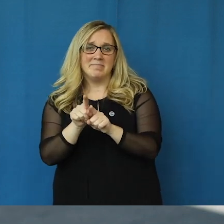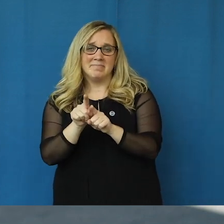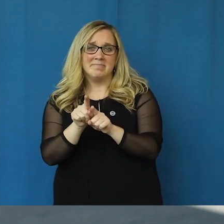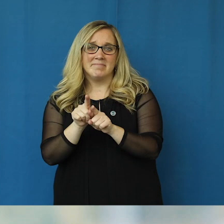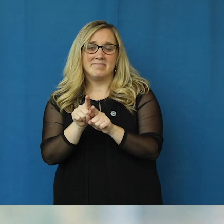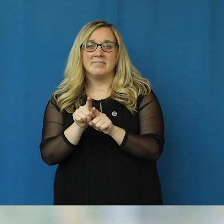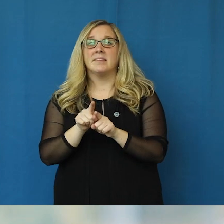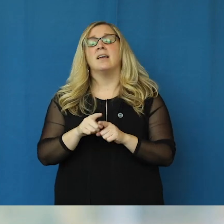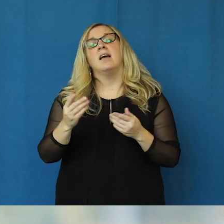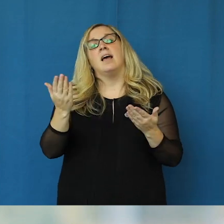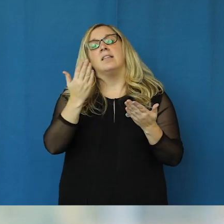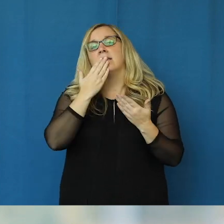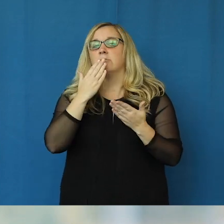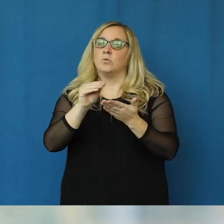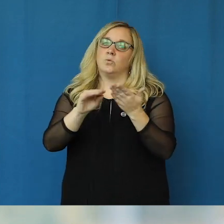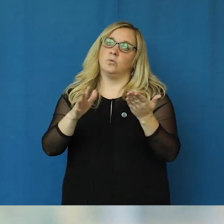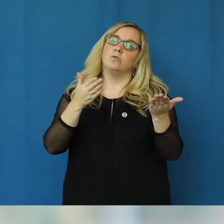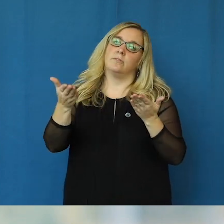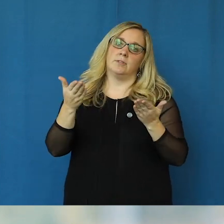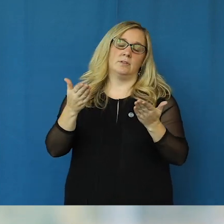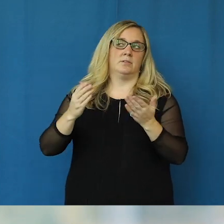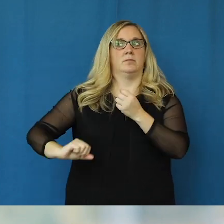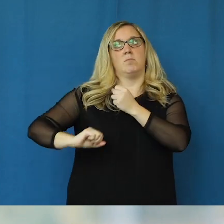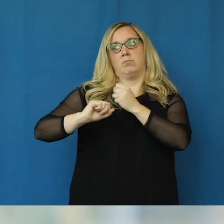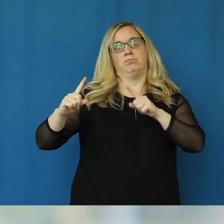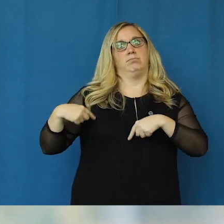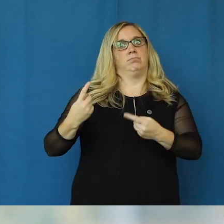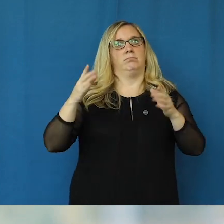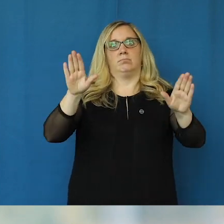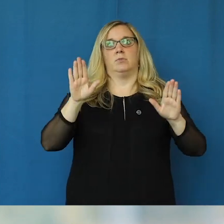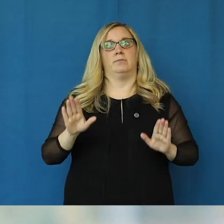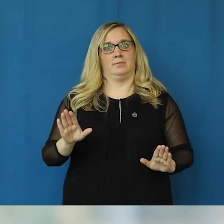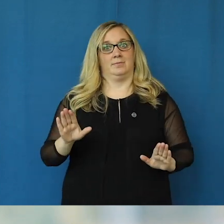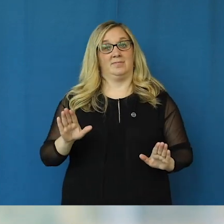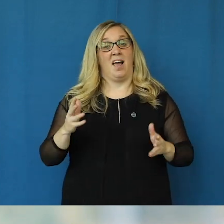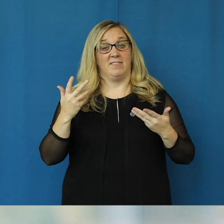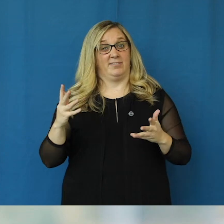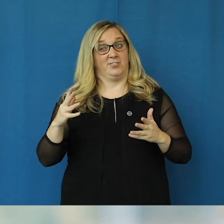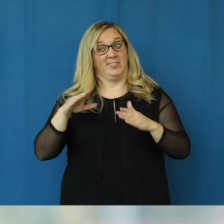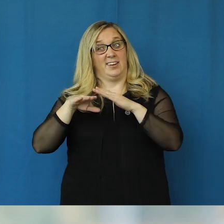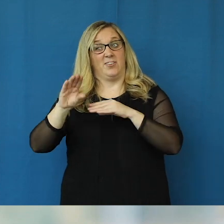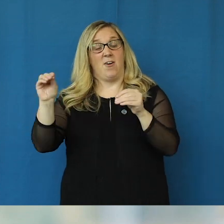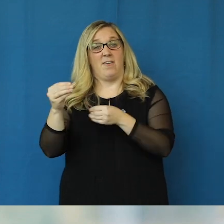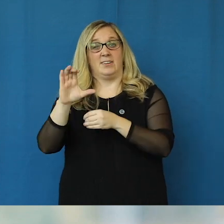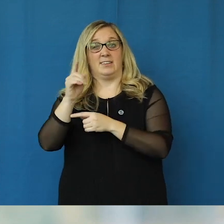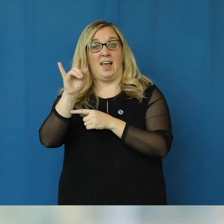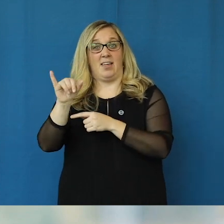Thank you to Student Services for being our baseline of support no matter what. I know there was definitely a time or two that I sat and cried in Cathy Forester's